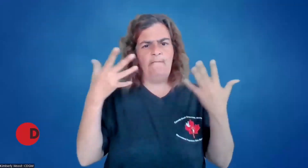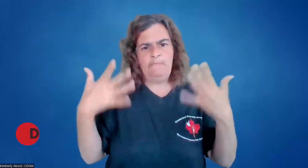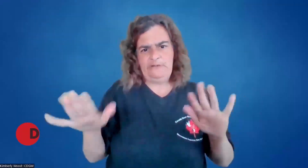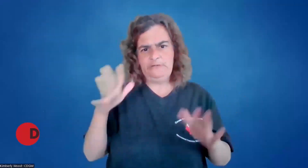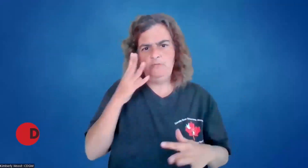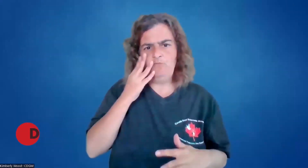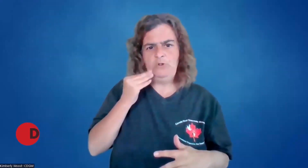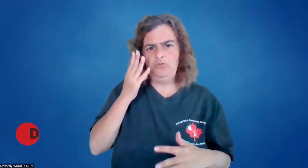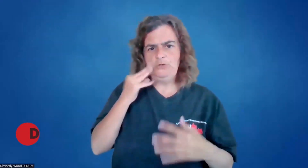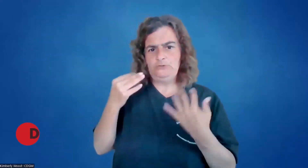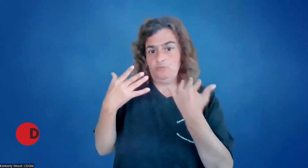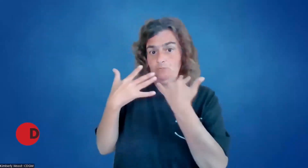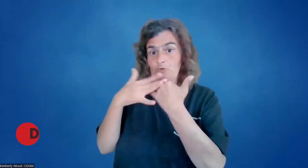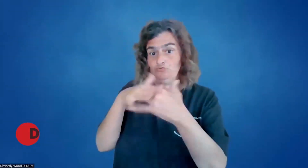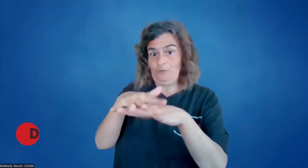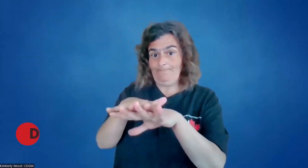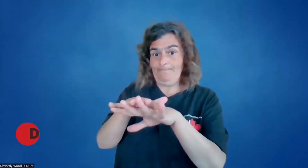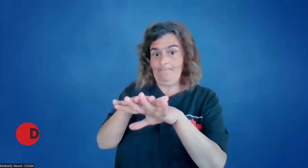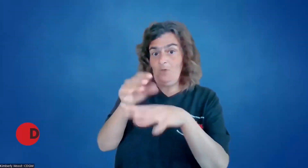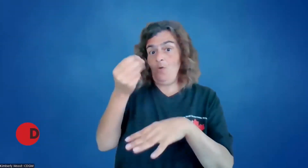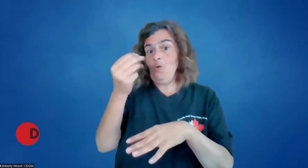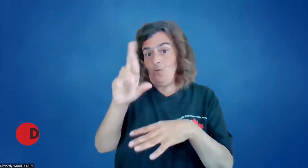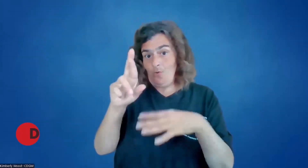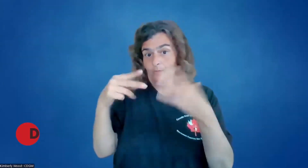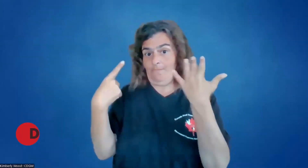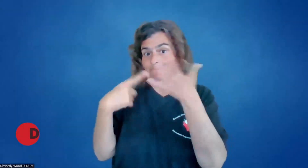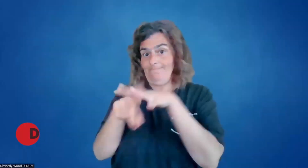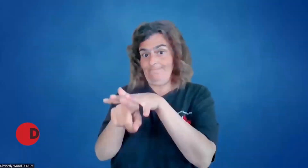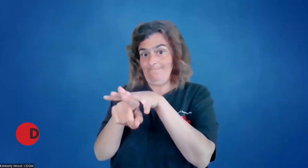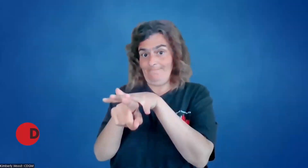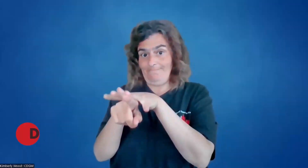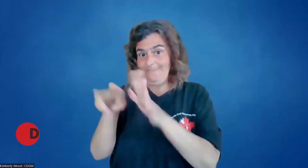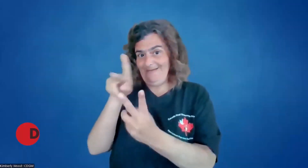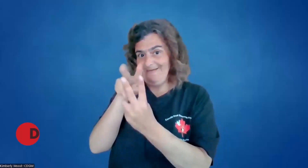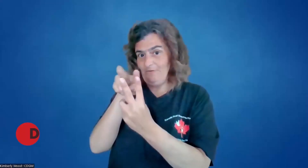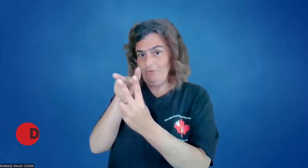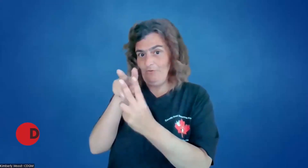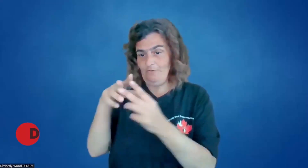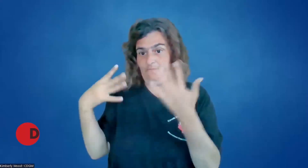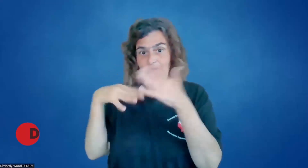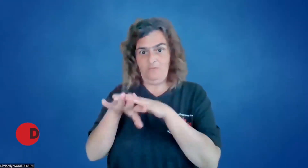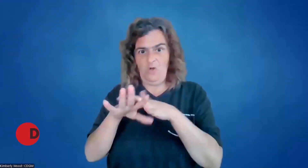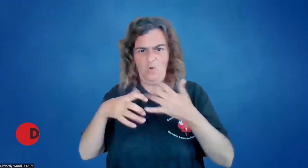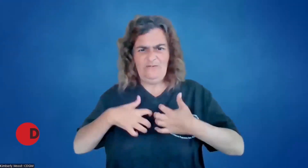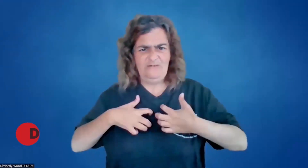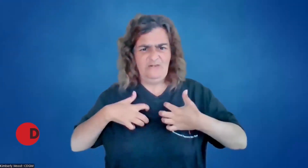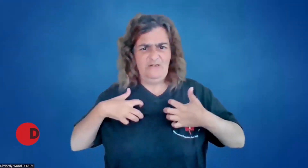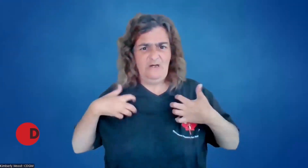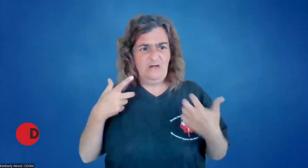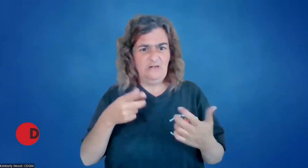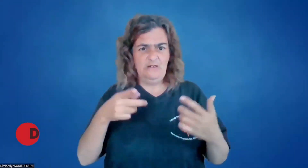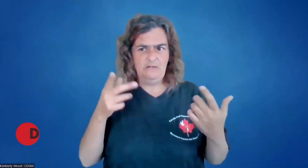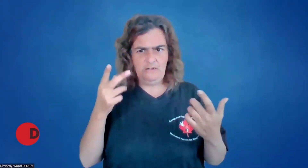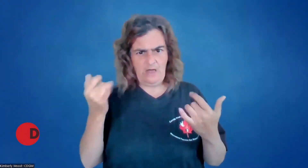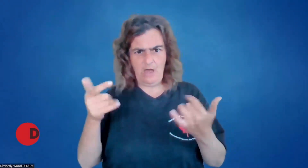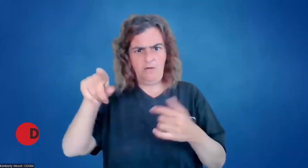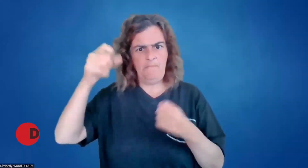this same experience as a mainstream student, are infuriated by what's happening to Carter.